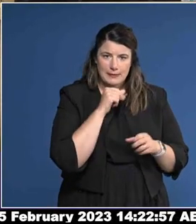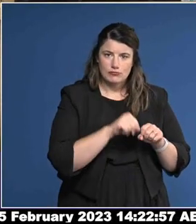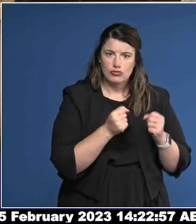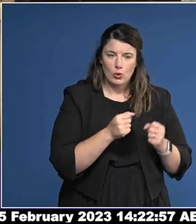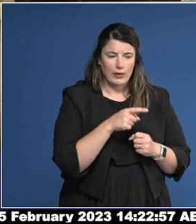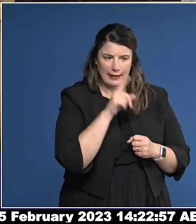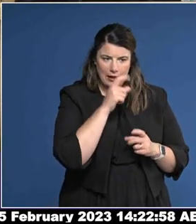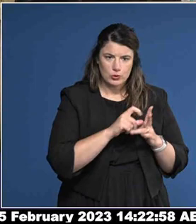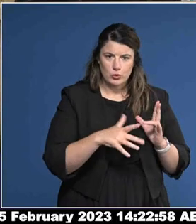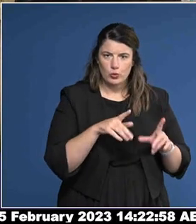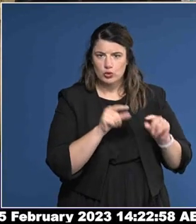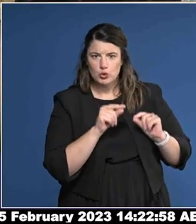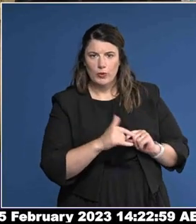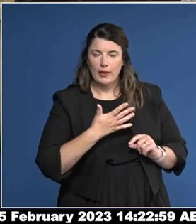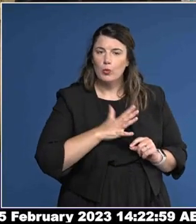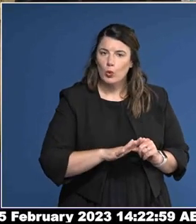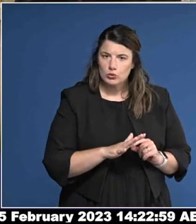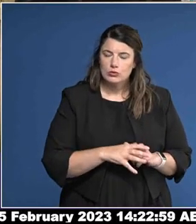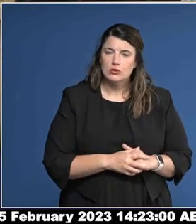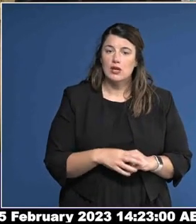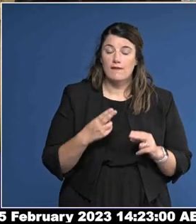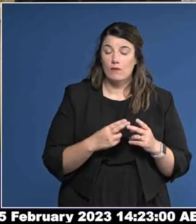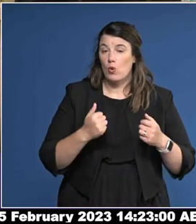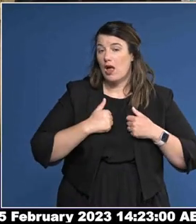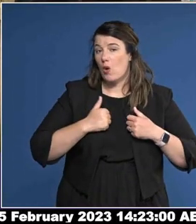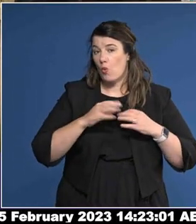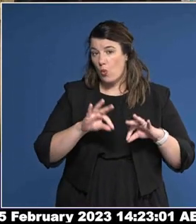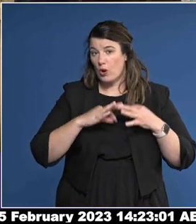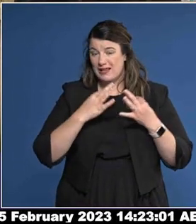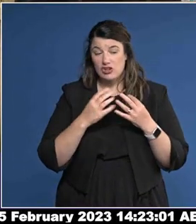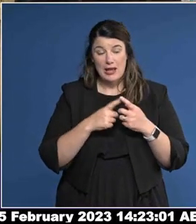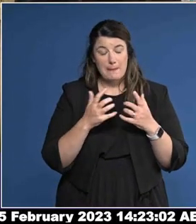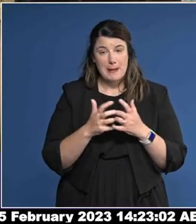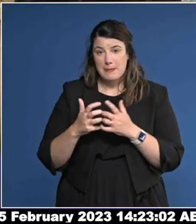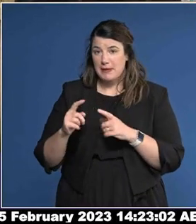Most commonly for our organisations, and for many organisations, the issue of